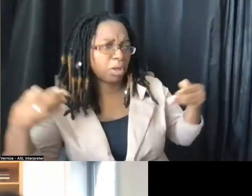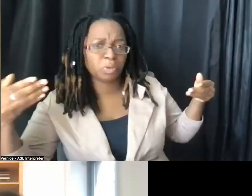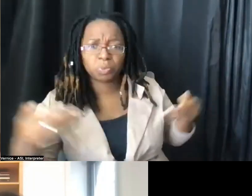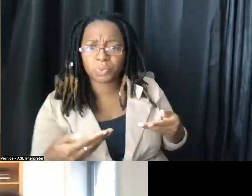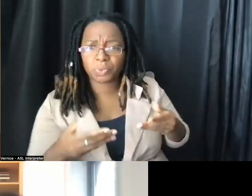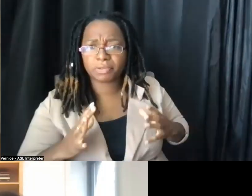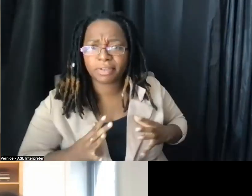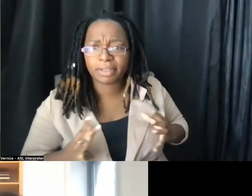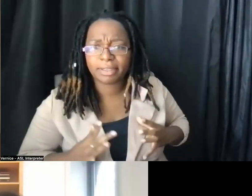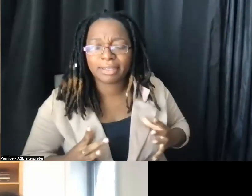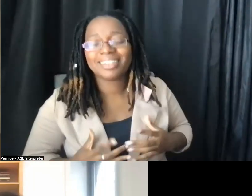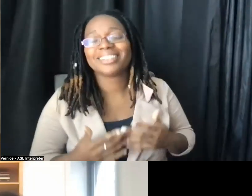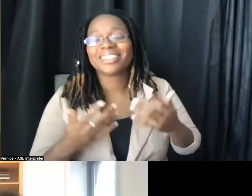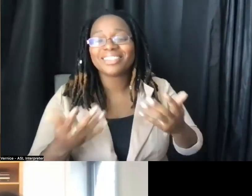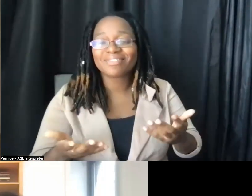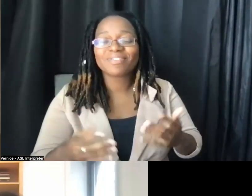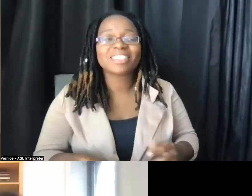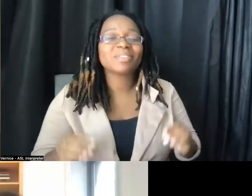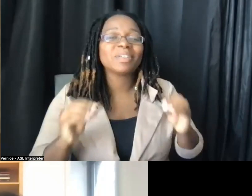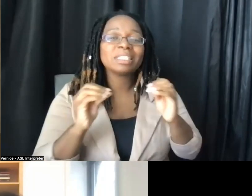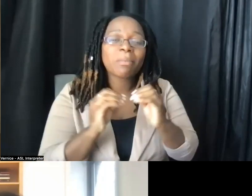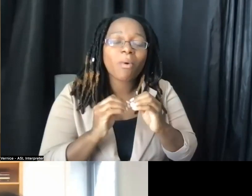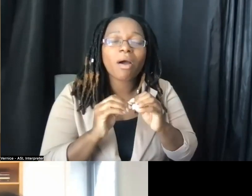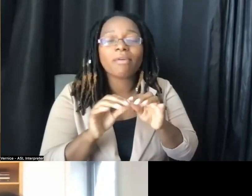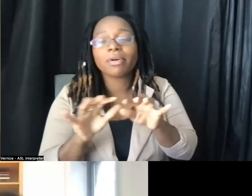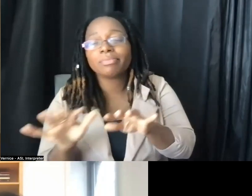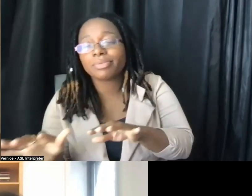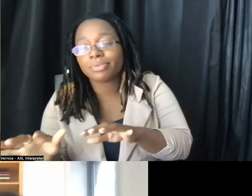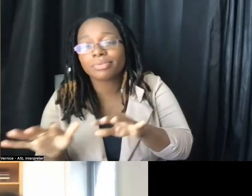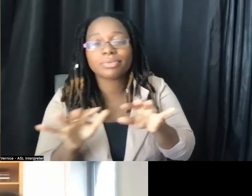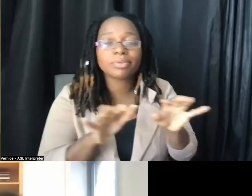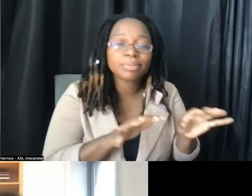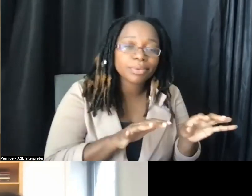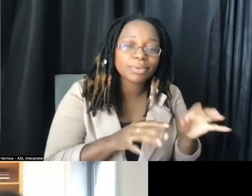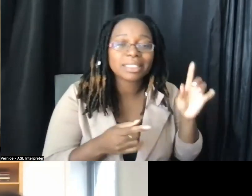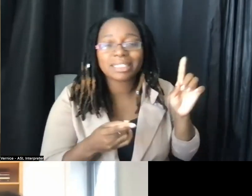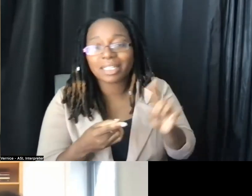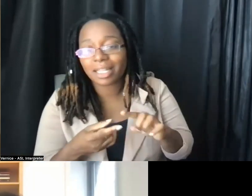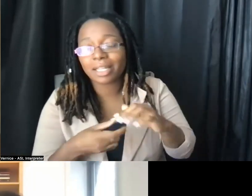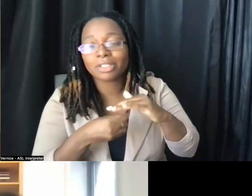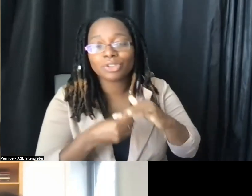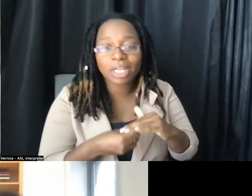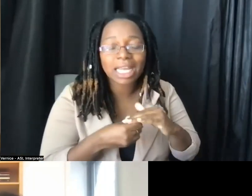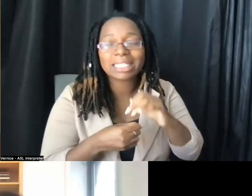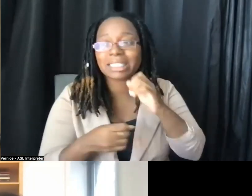And over the course of our association, they would not mind introducing us. So it is a much more low-key,